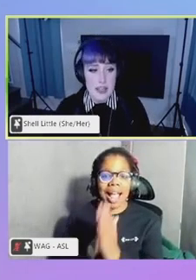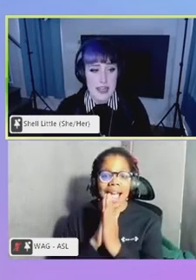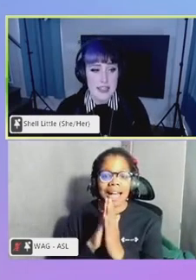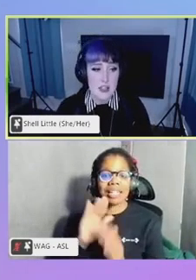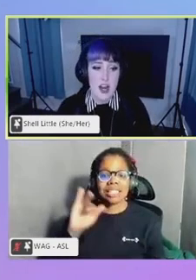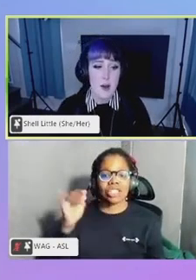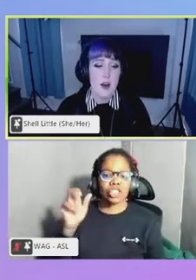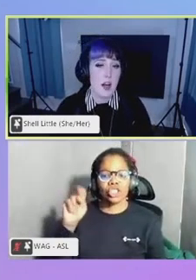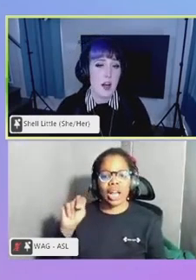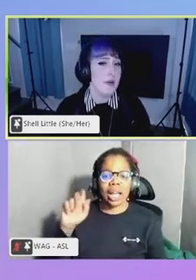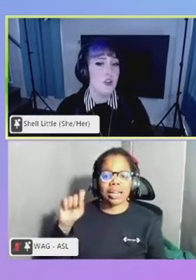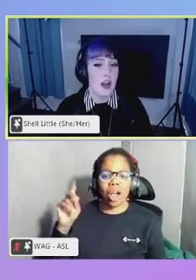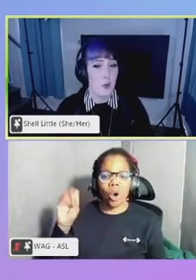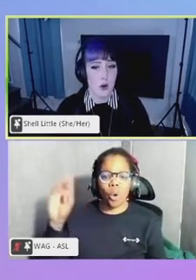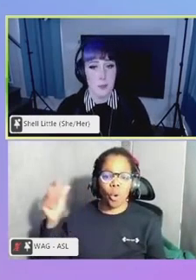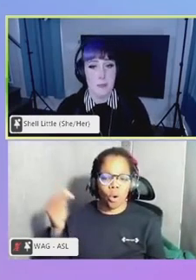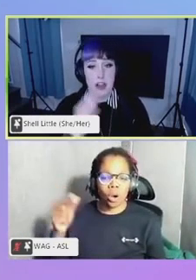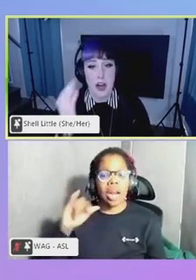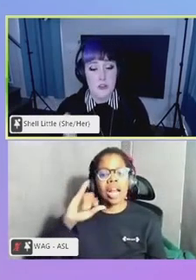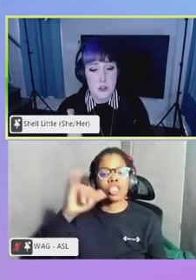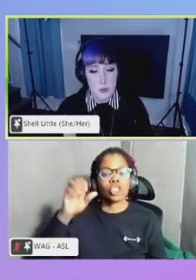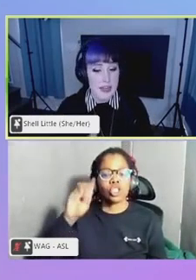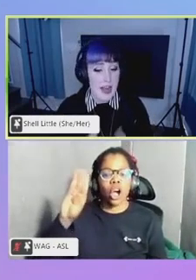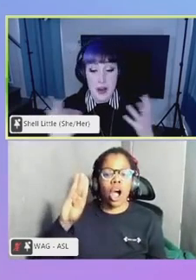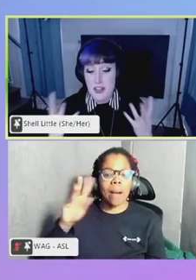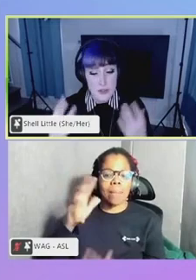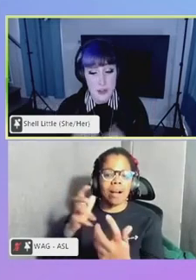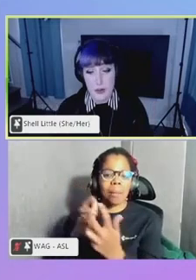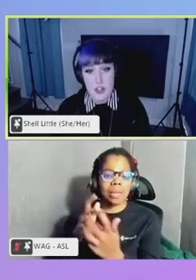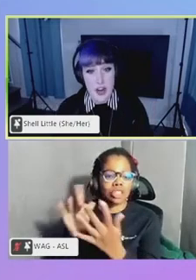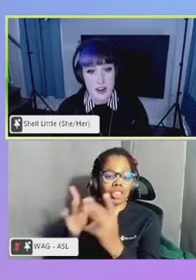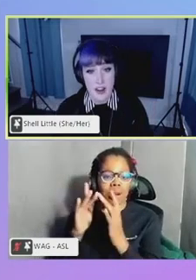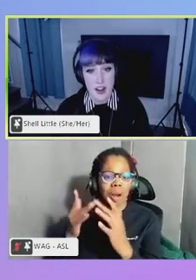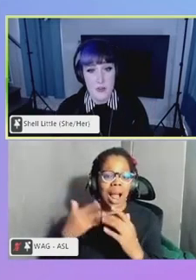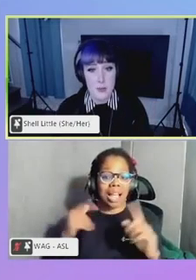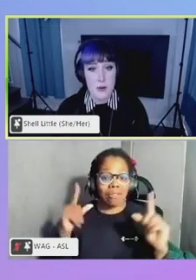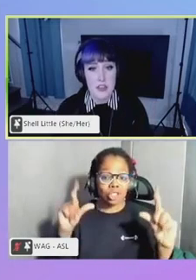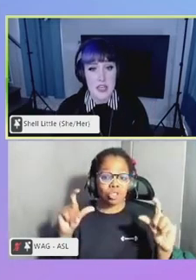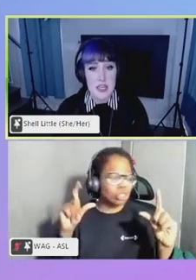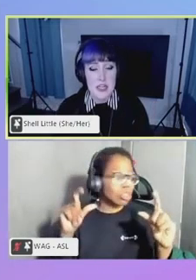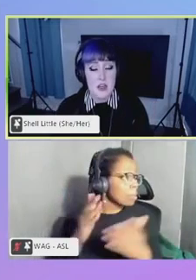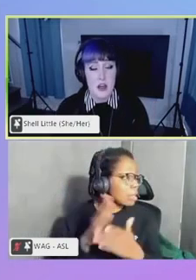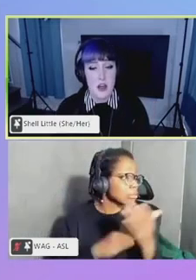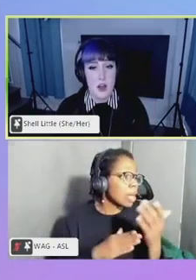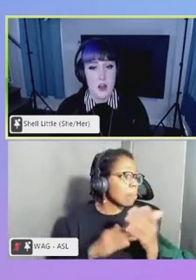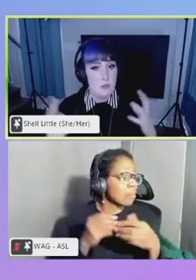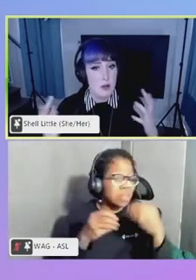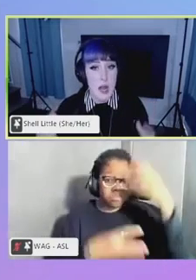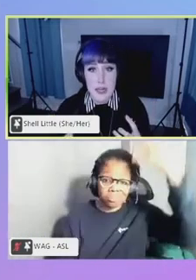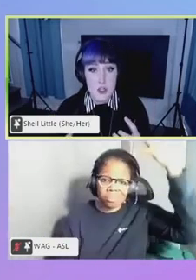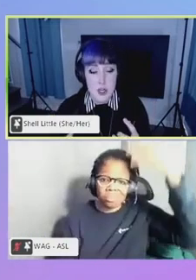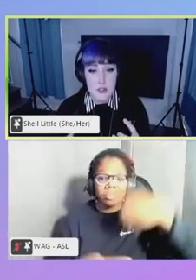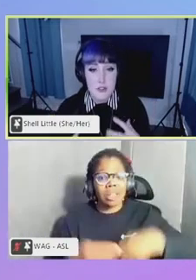under the 88. So if you are in America you do have access to resources. My favorite one is asked